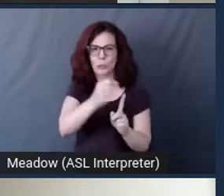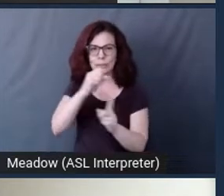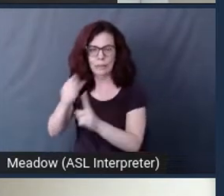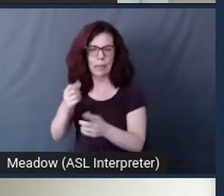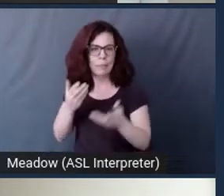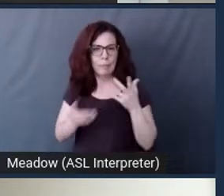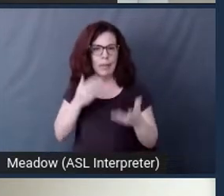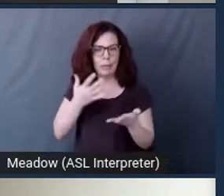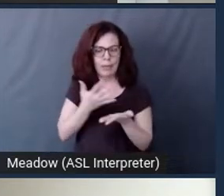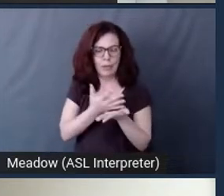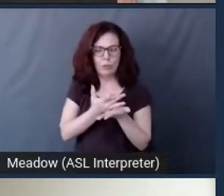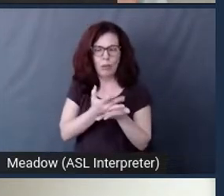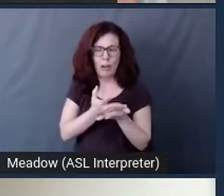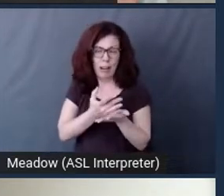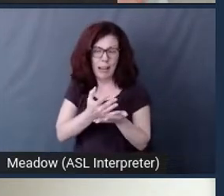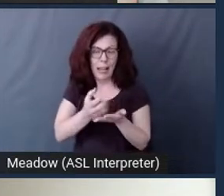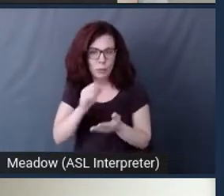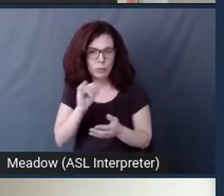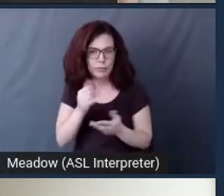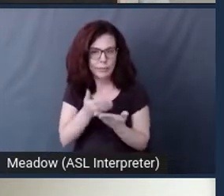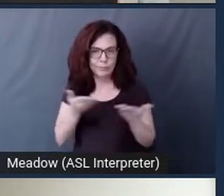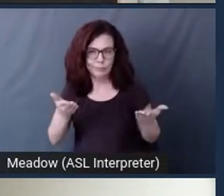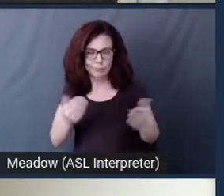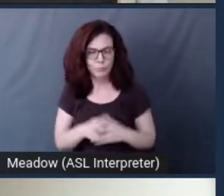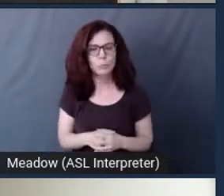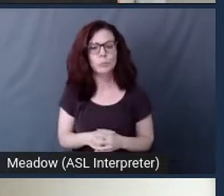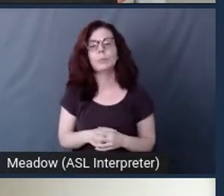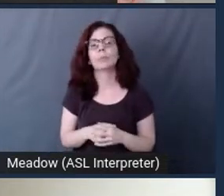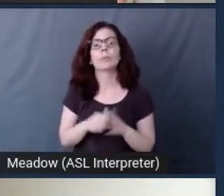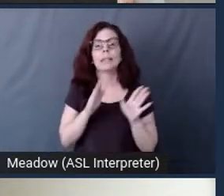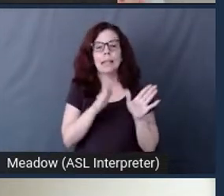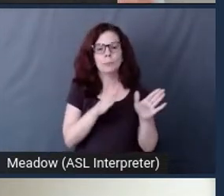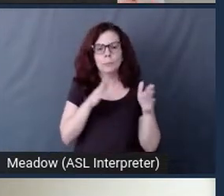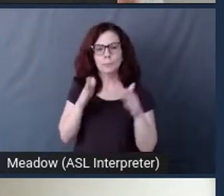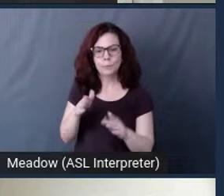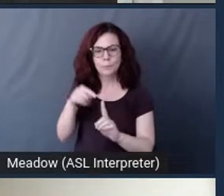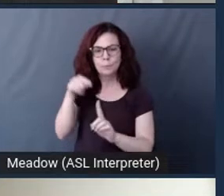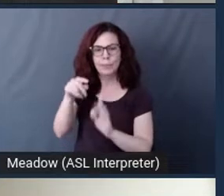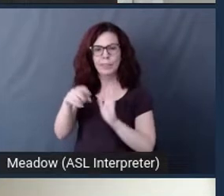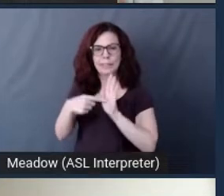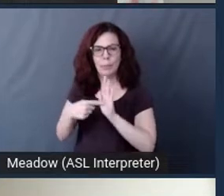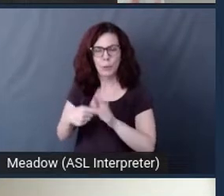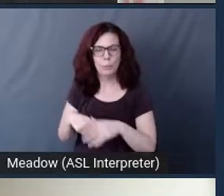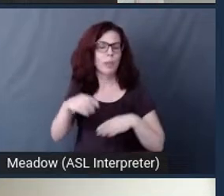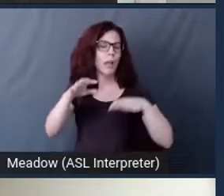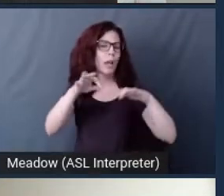on inventory, okay. Now let's shift towards the demo. Let me explain to you what you're seeing